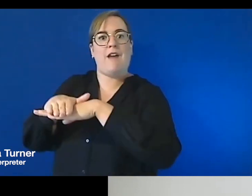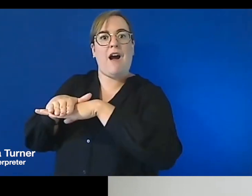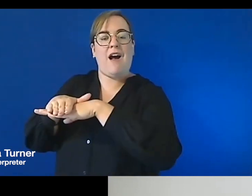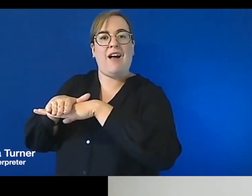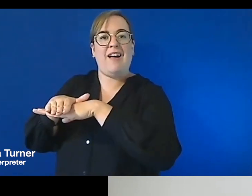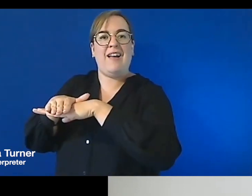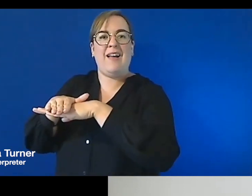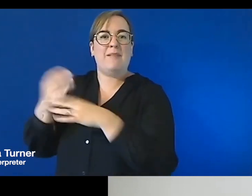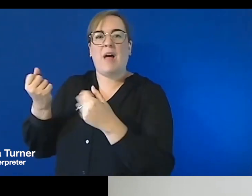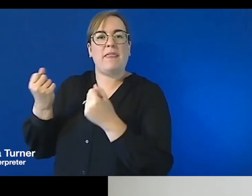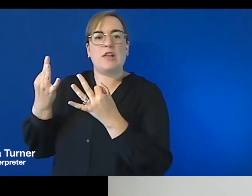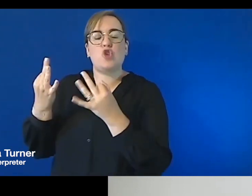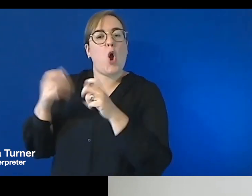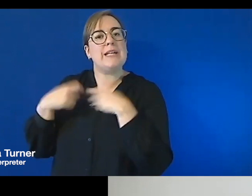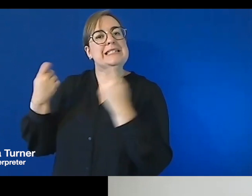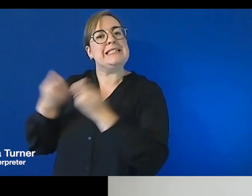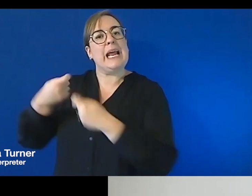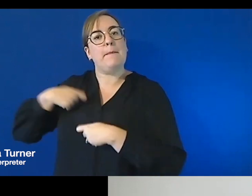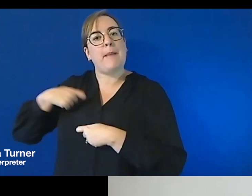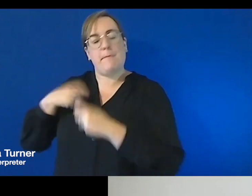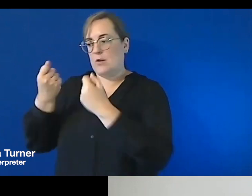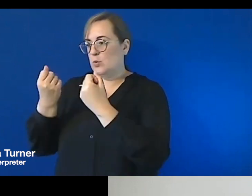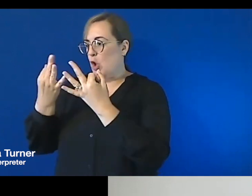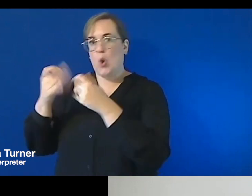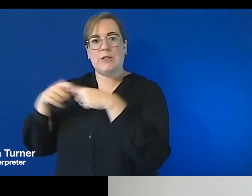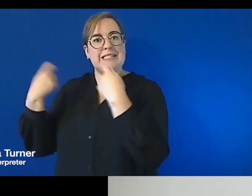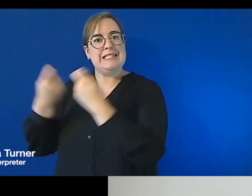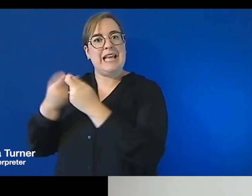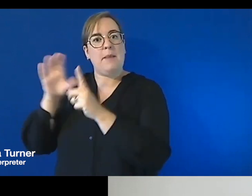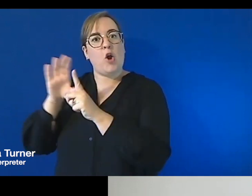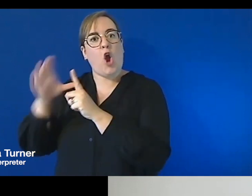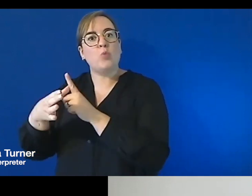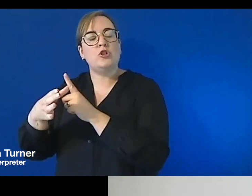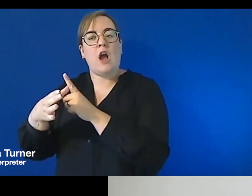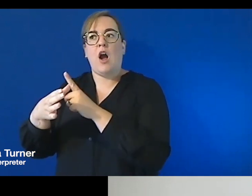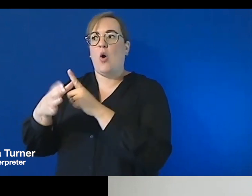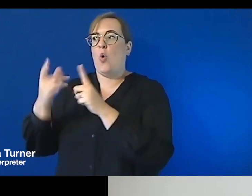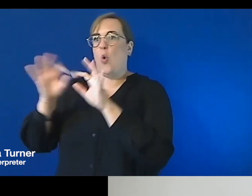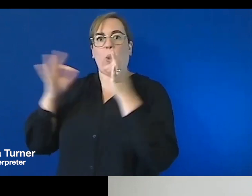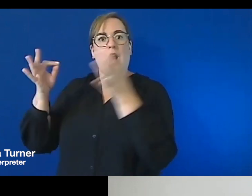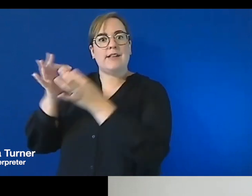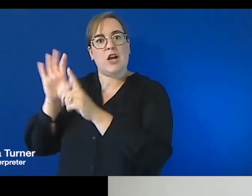team members, team culture, organizational culture criteria, we had no knowledge about particular